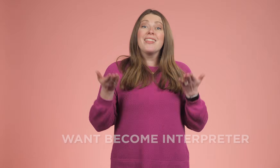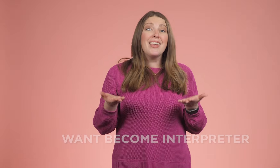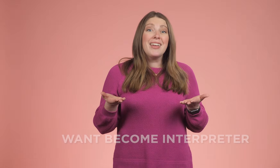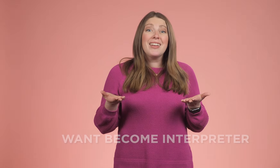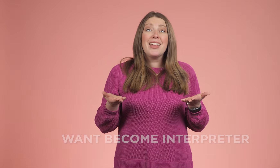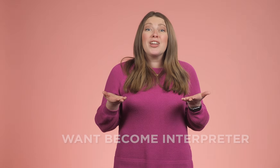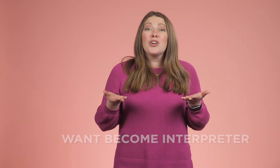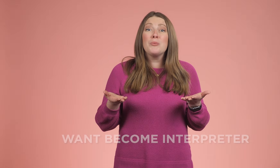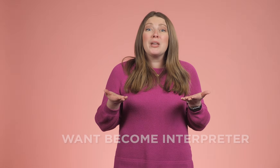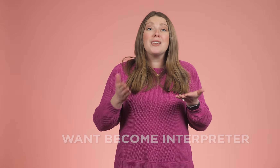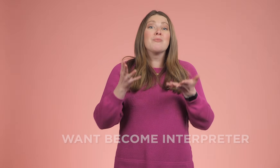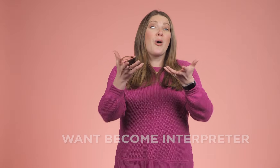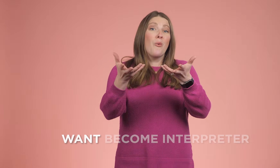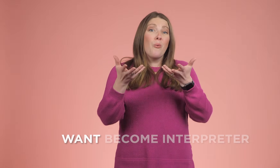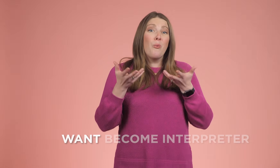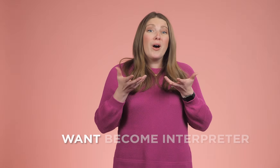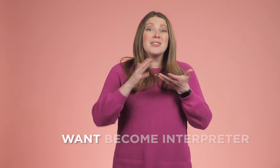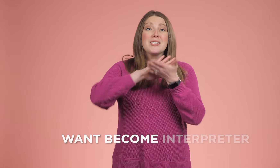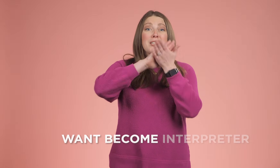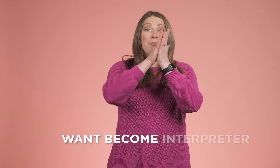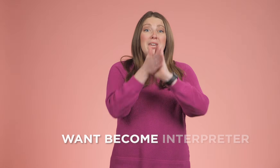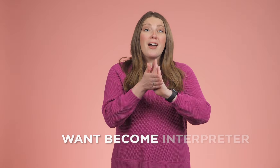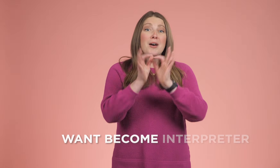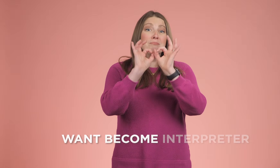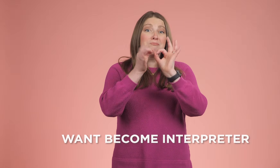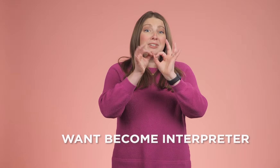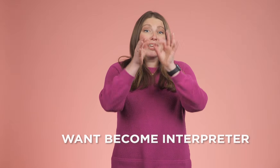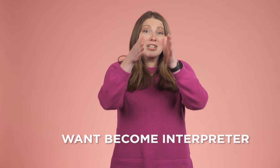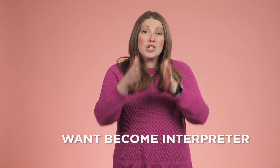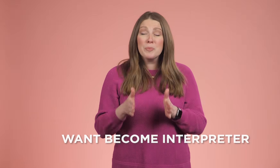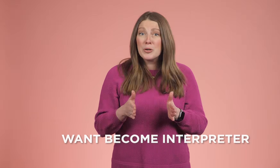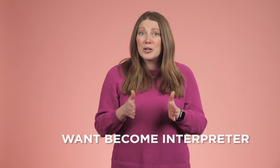Then it could be want to become interpreter